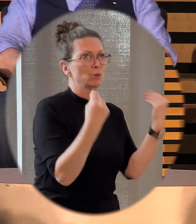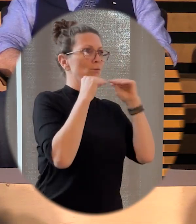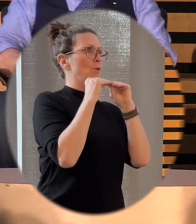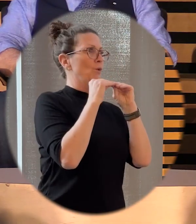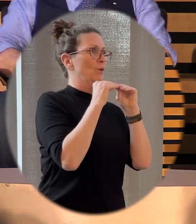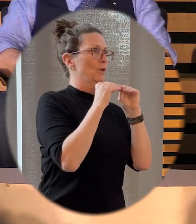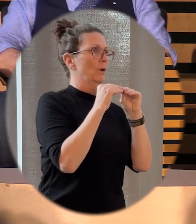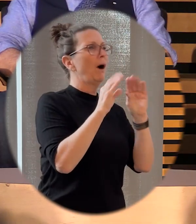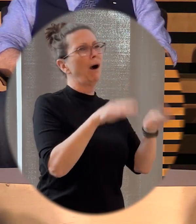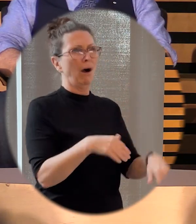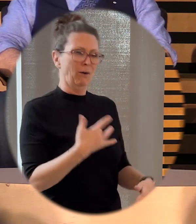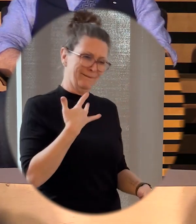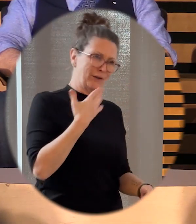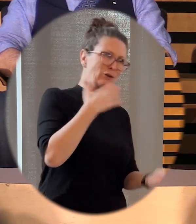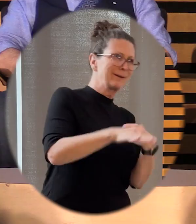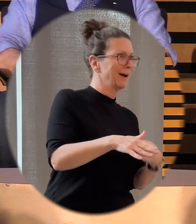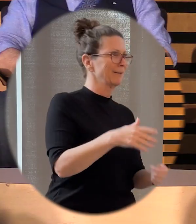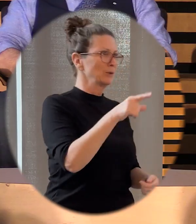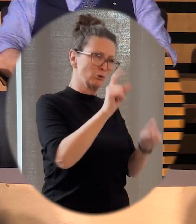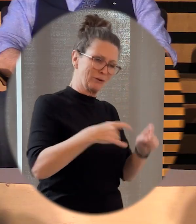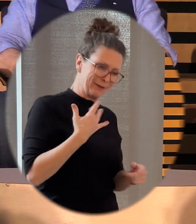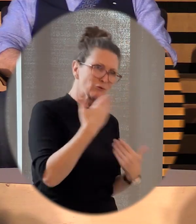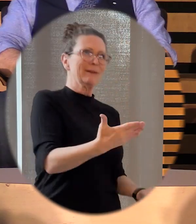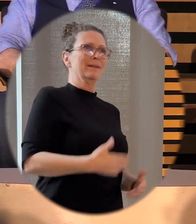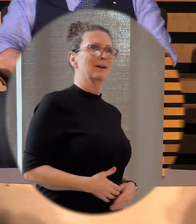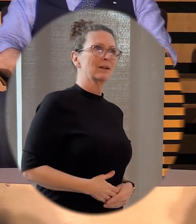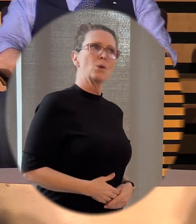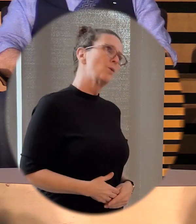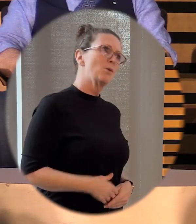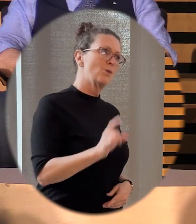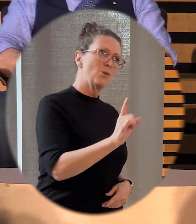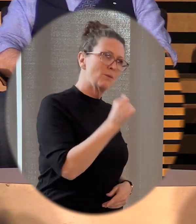what they have. Moving forward, we need allies in government. We lost a lot during the last federal